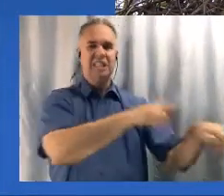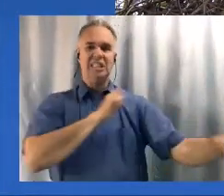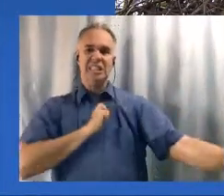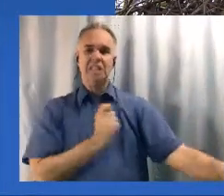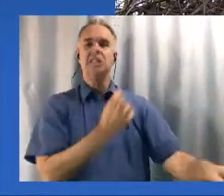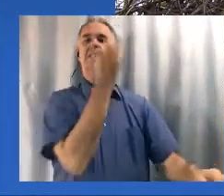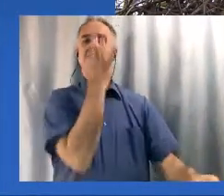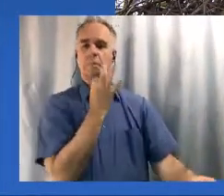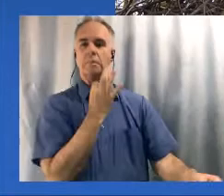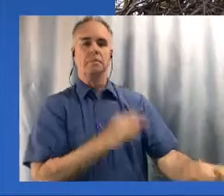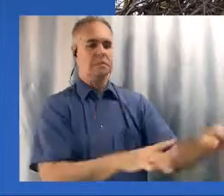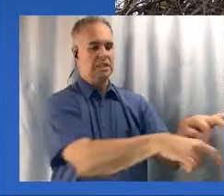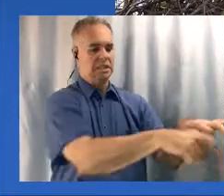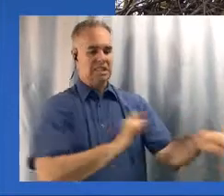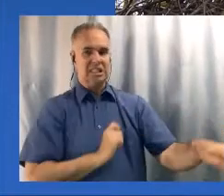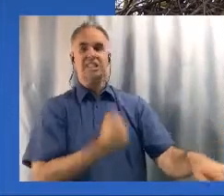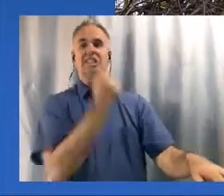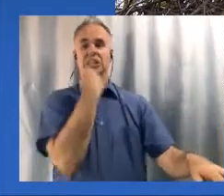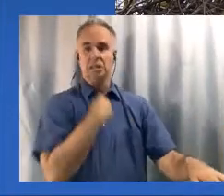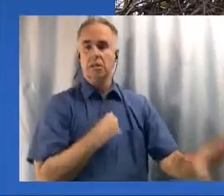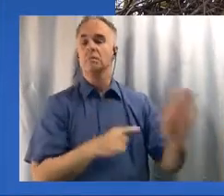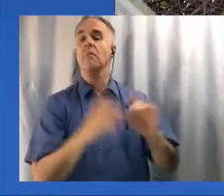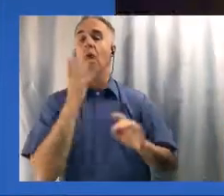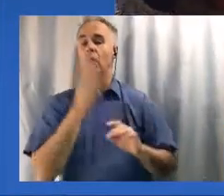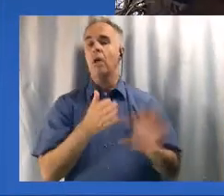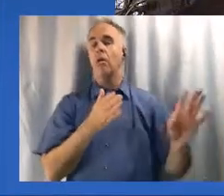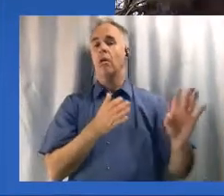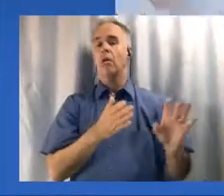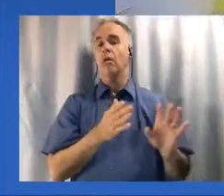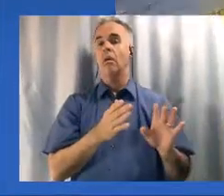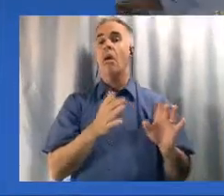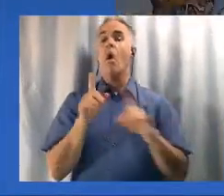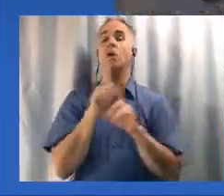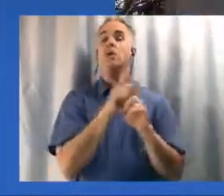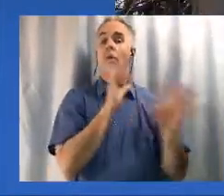The pellets usually contain fur and bones.